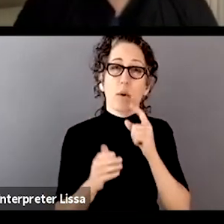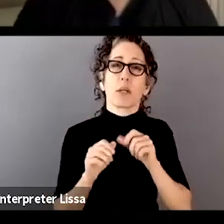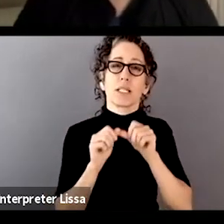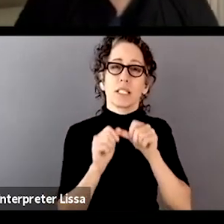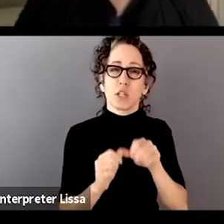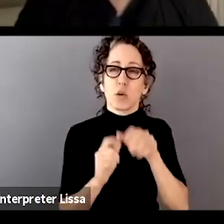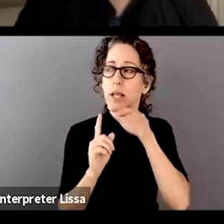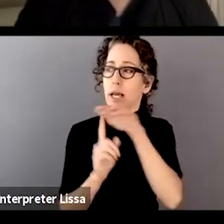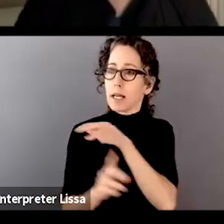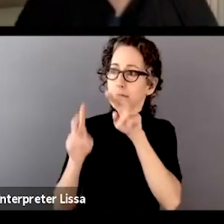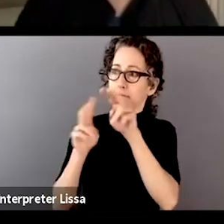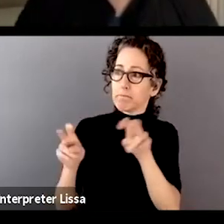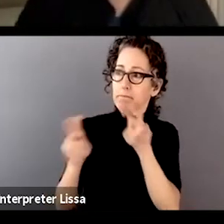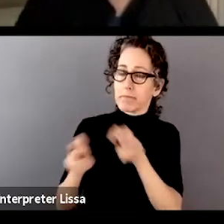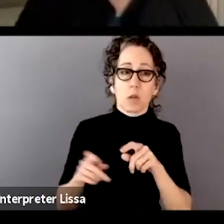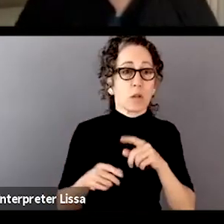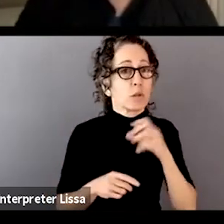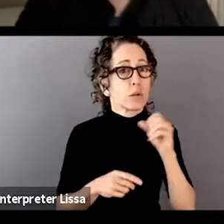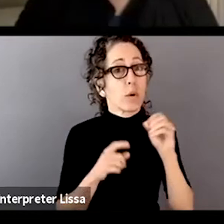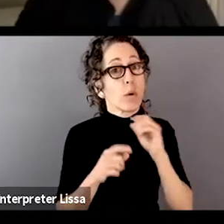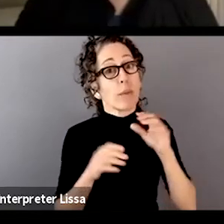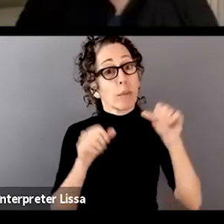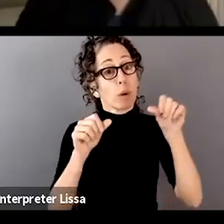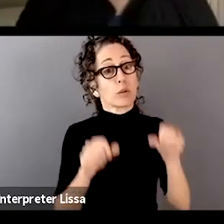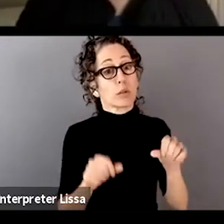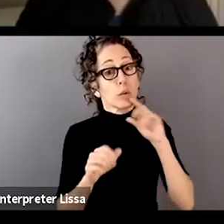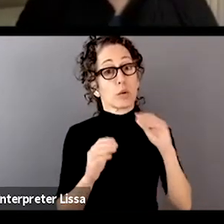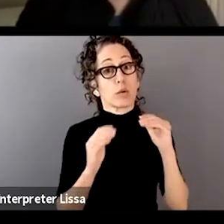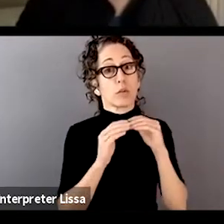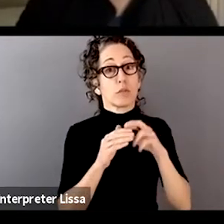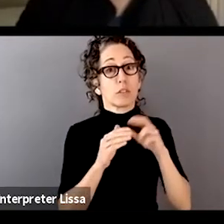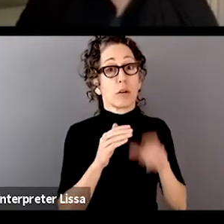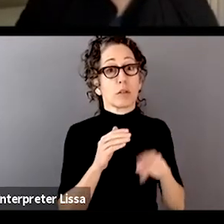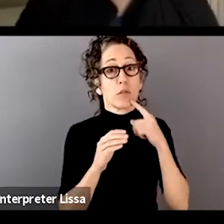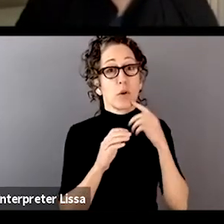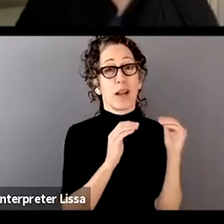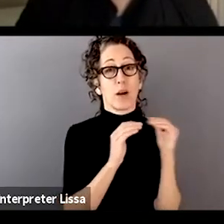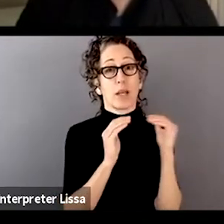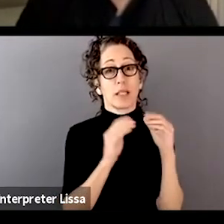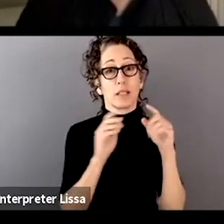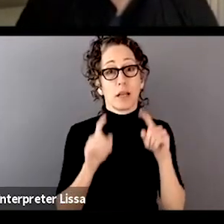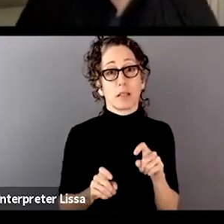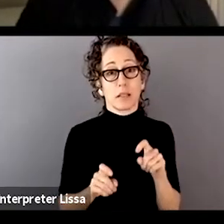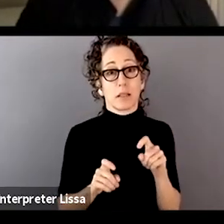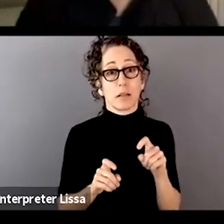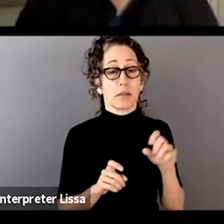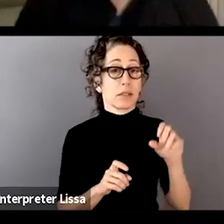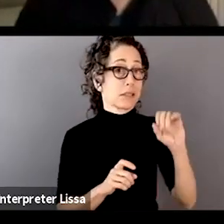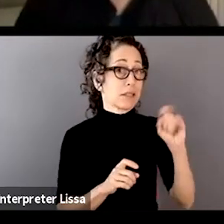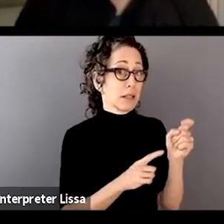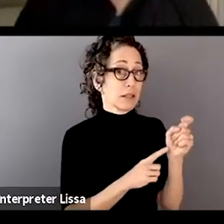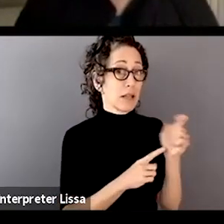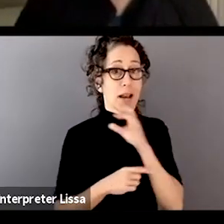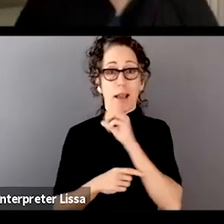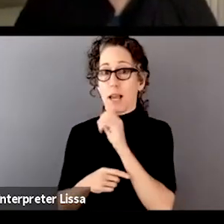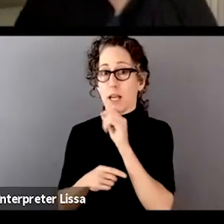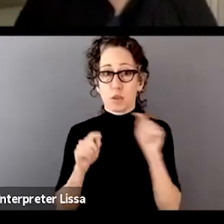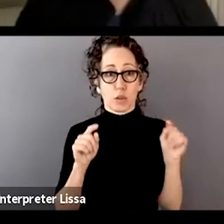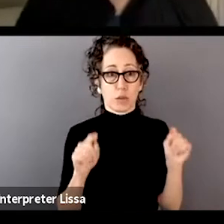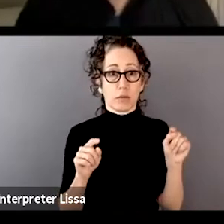In our poster, we're presenting the results of equity testing across two subgroups-- sex and age. Come, check out our poster from noon to 1:00